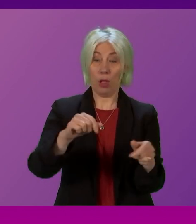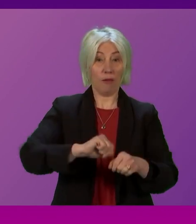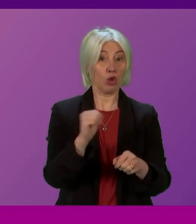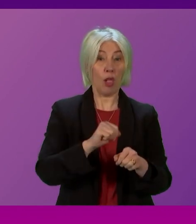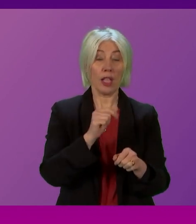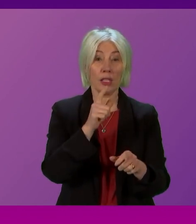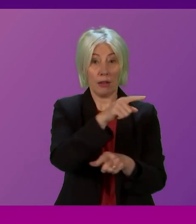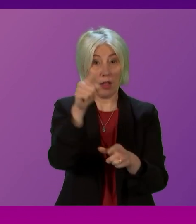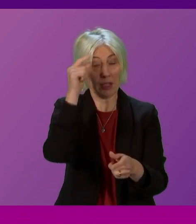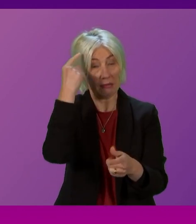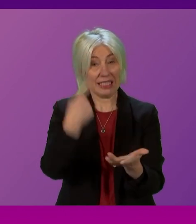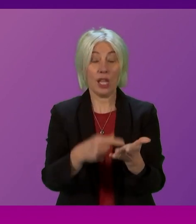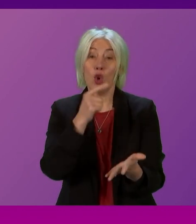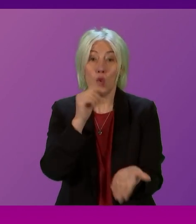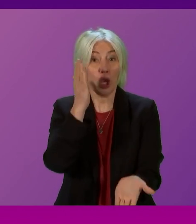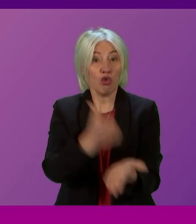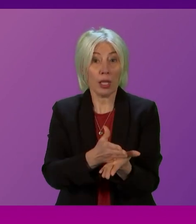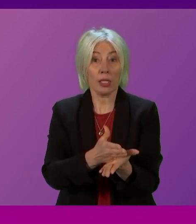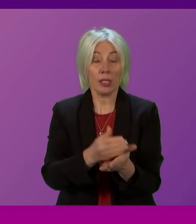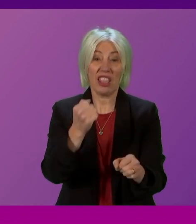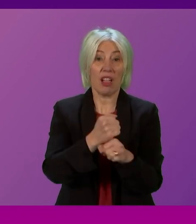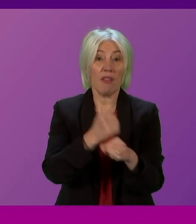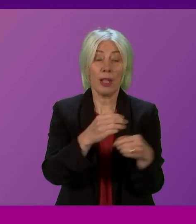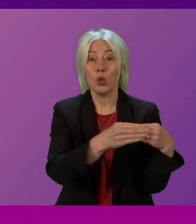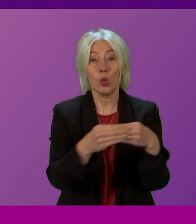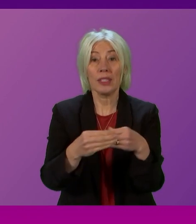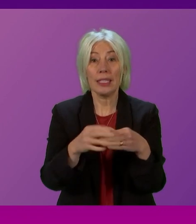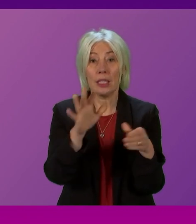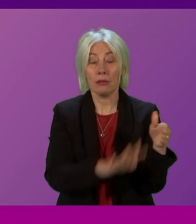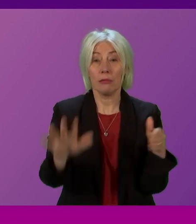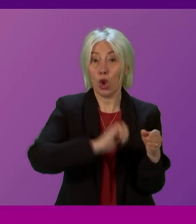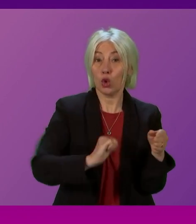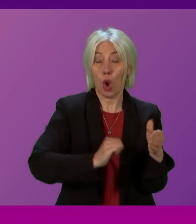trust to be in government to lead the country through challenges.